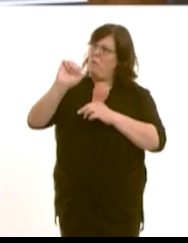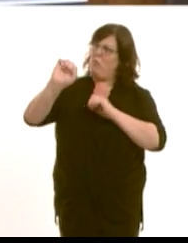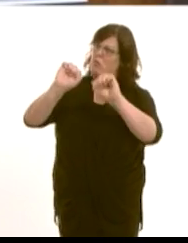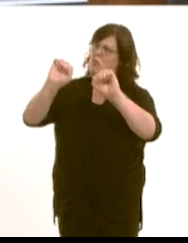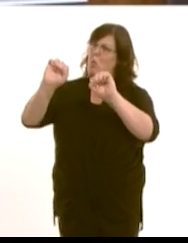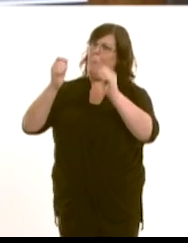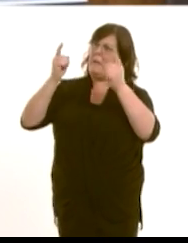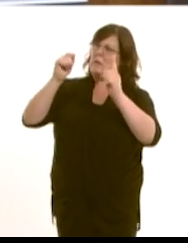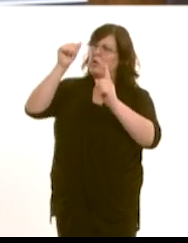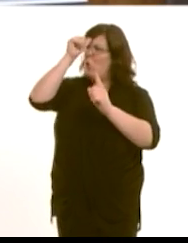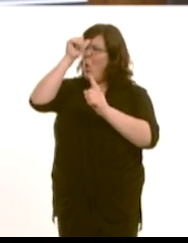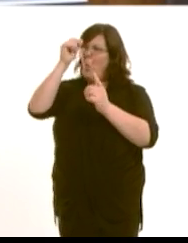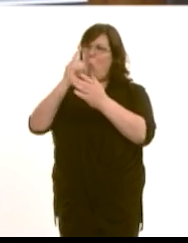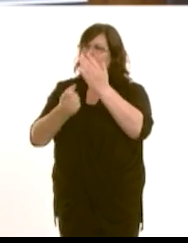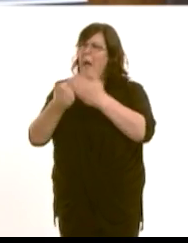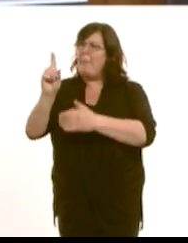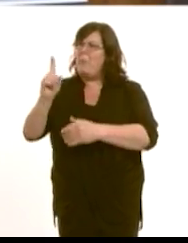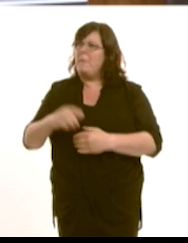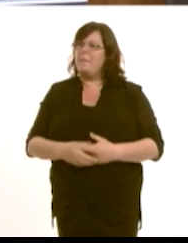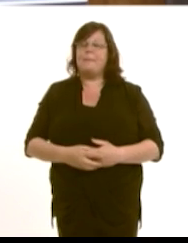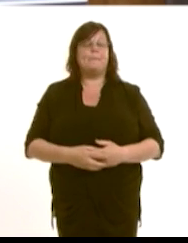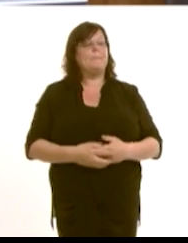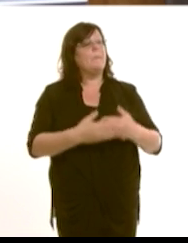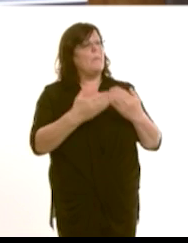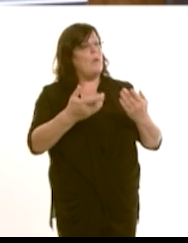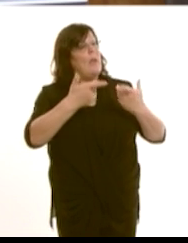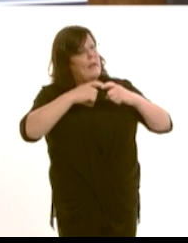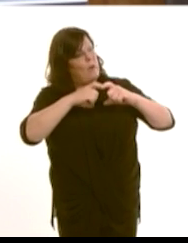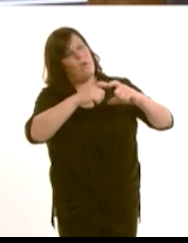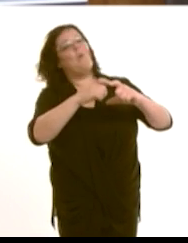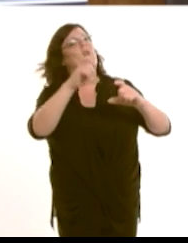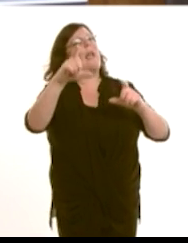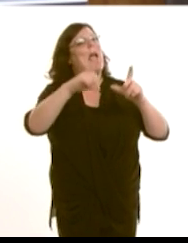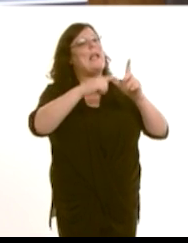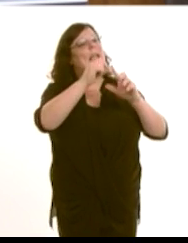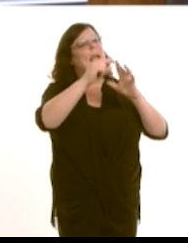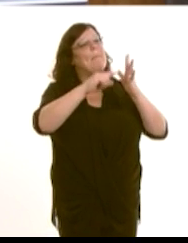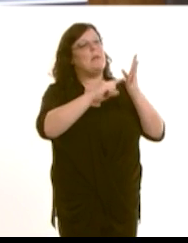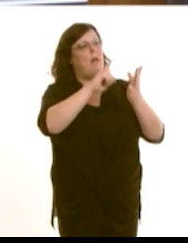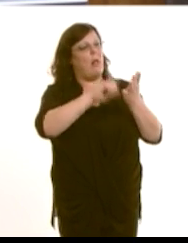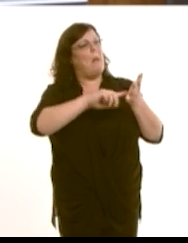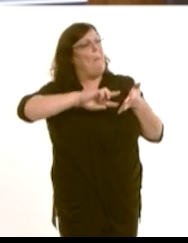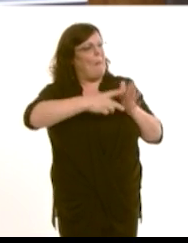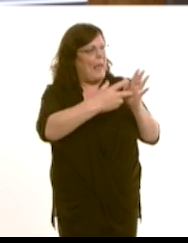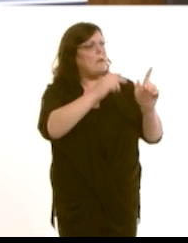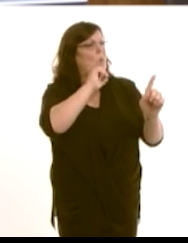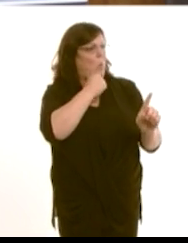Carwyn Jones: We know what weíre doing. We are going to continue with the capital schemes, for instance, in order to progress with those.